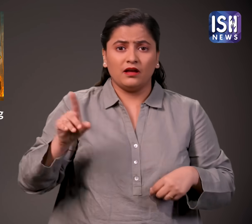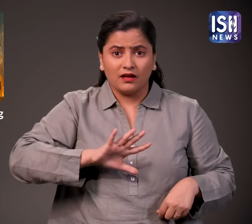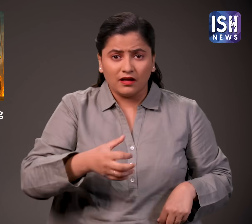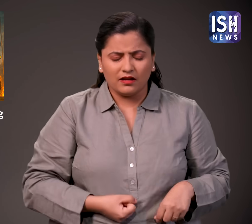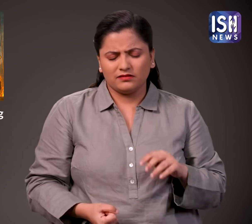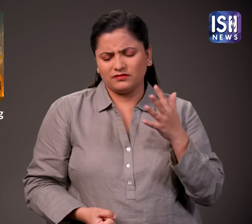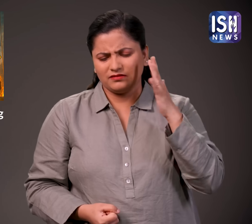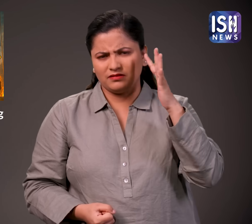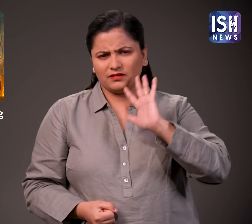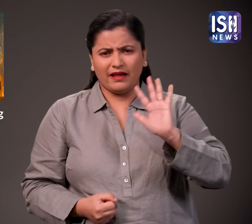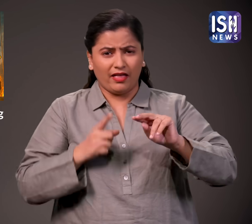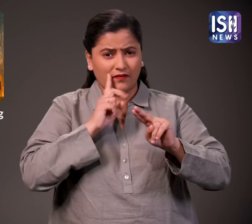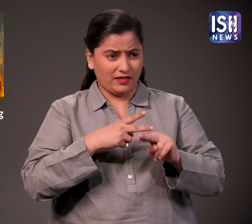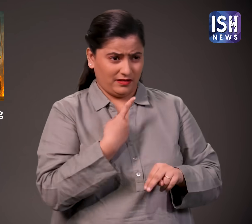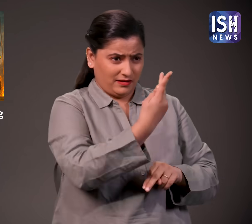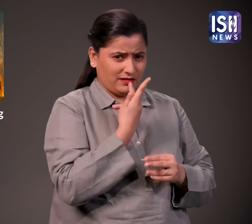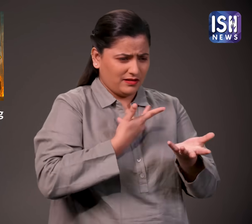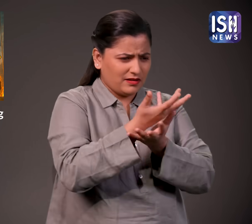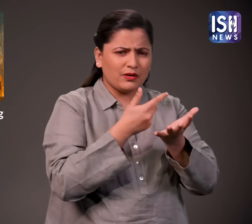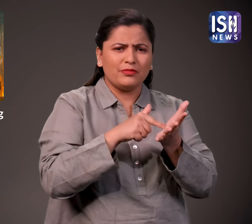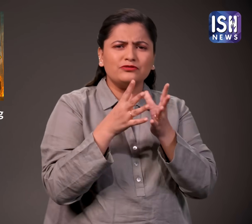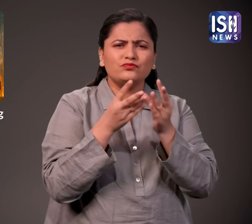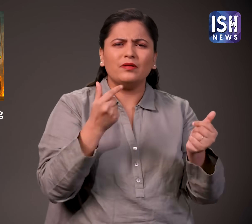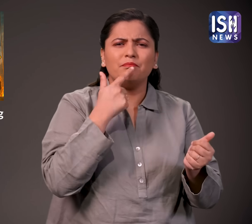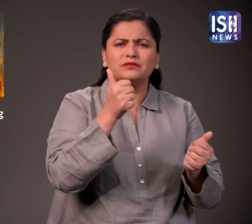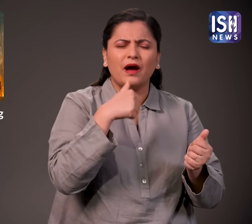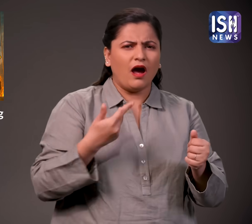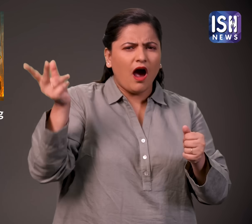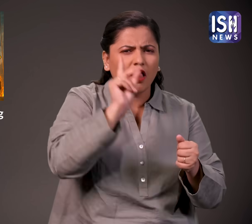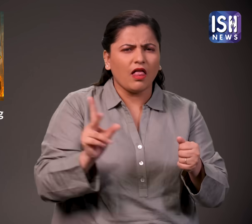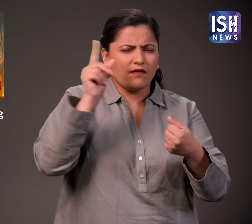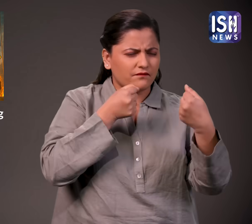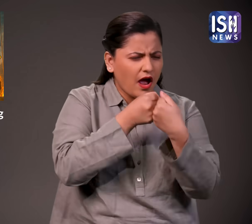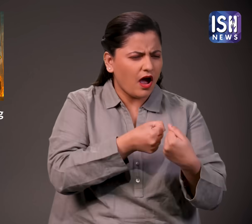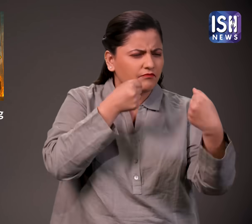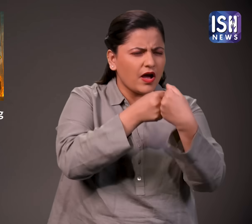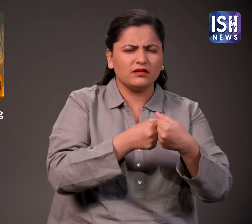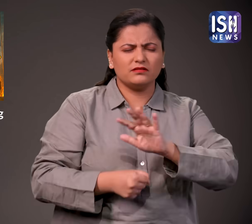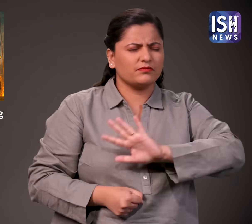However, Cambodia didn’t agree, saying talks can’t resolve the issue.